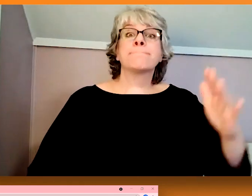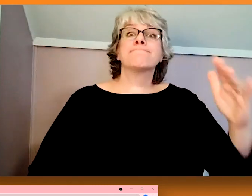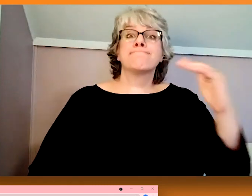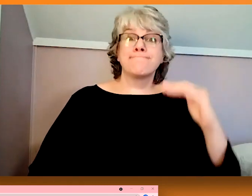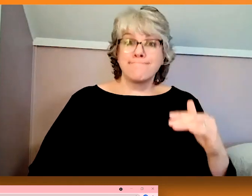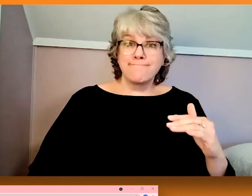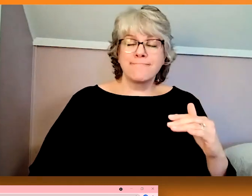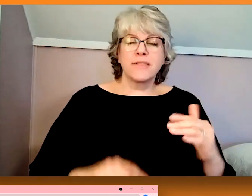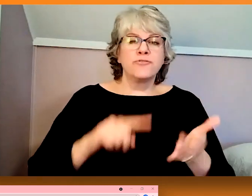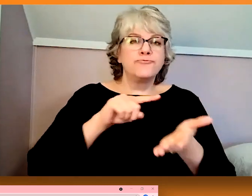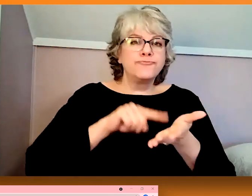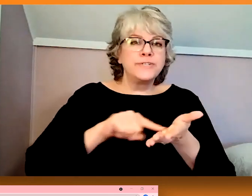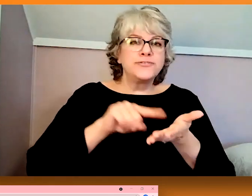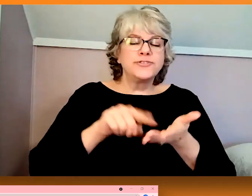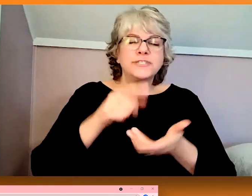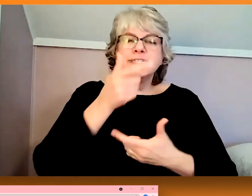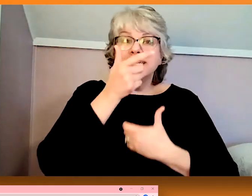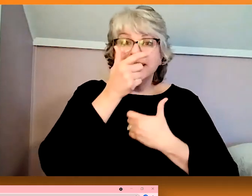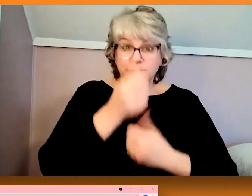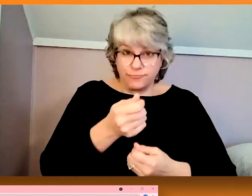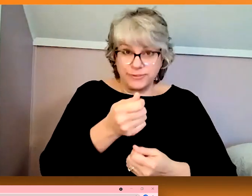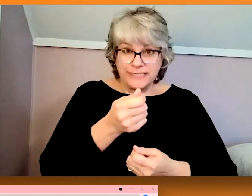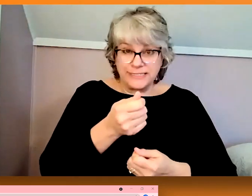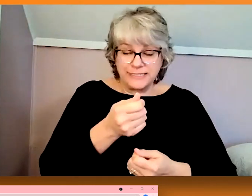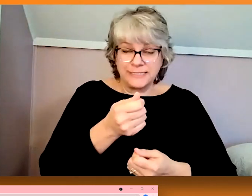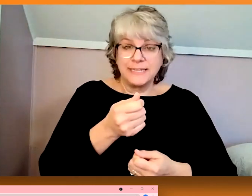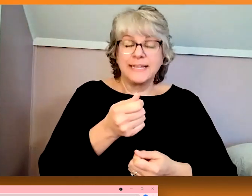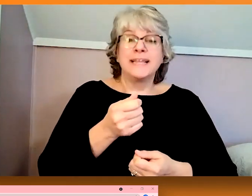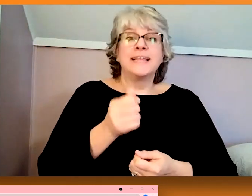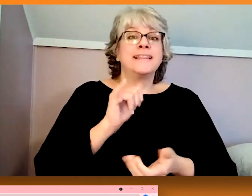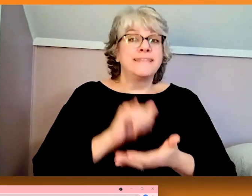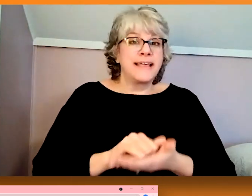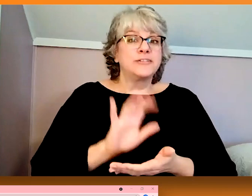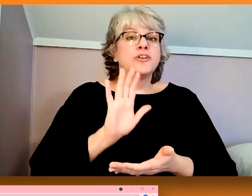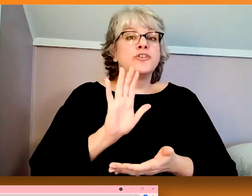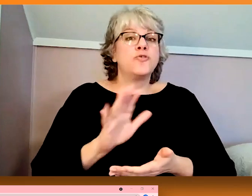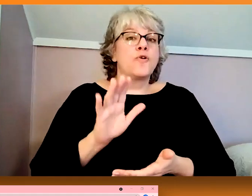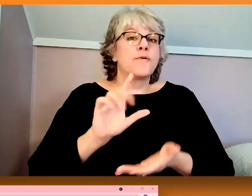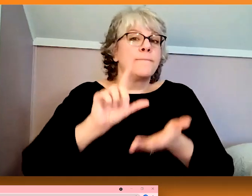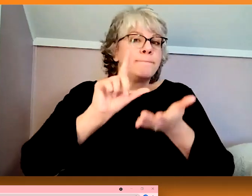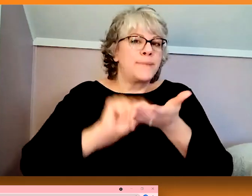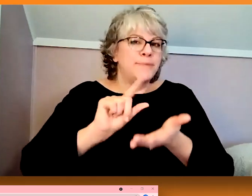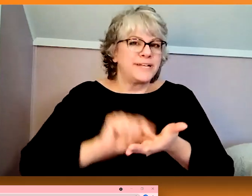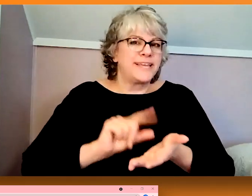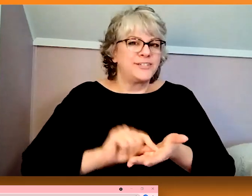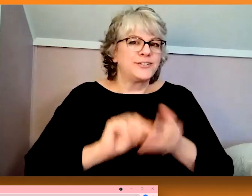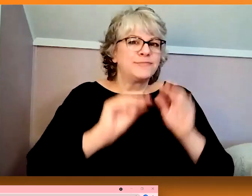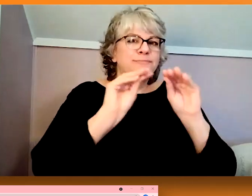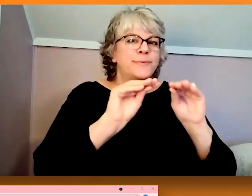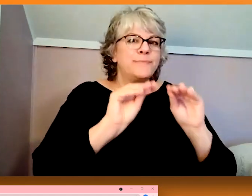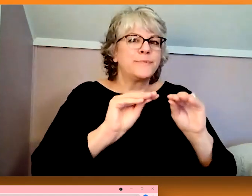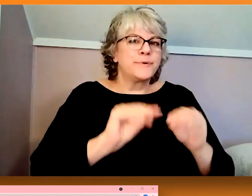And then the next section is research interests, and this is where you want to enter your publications.